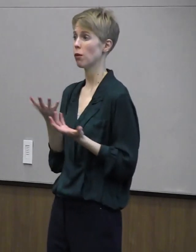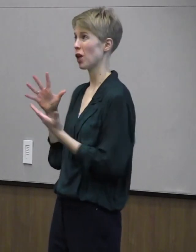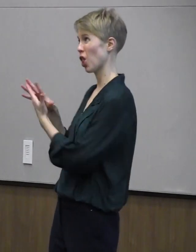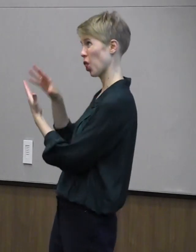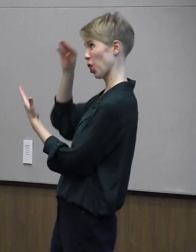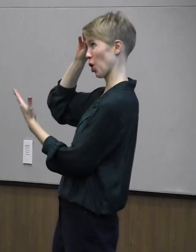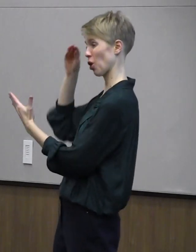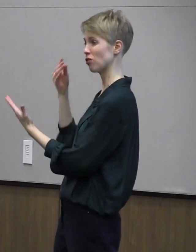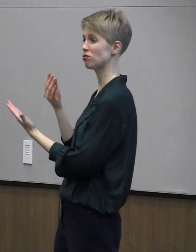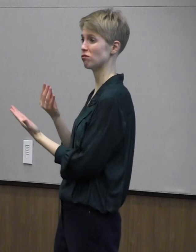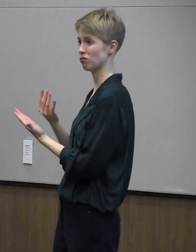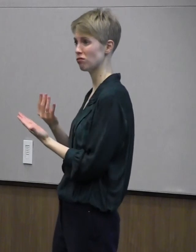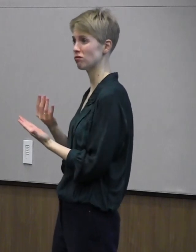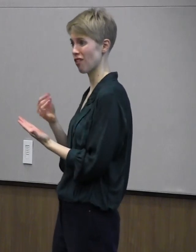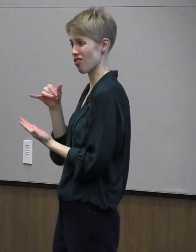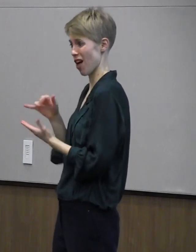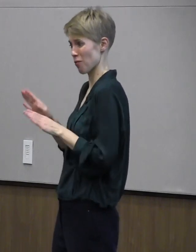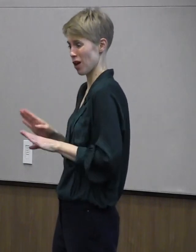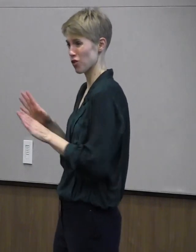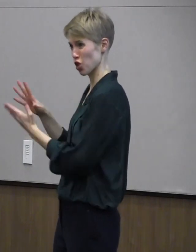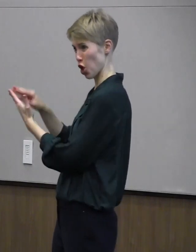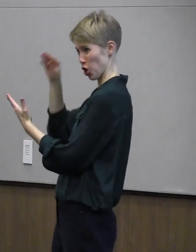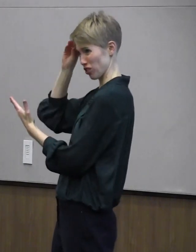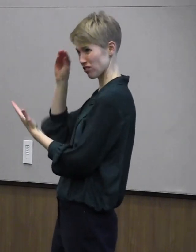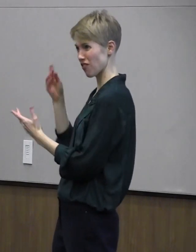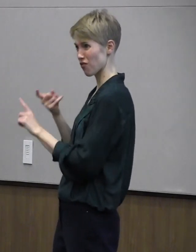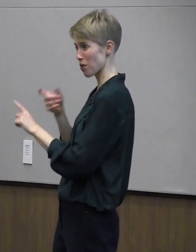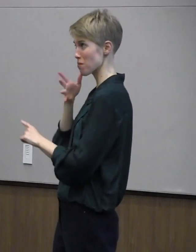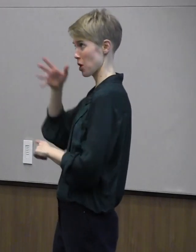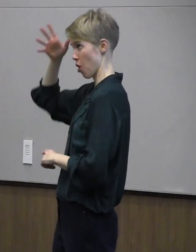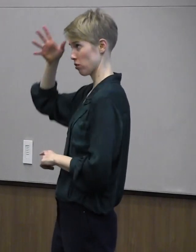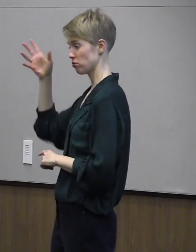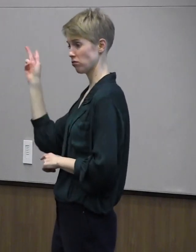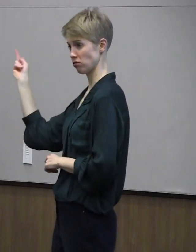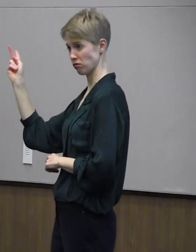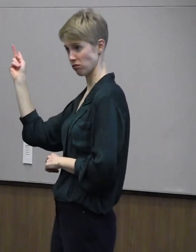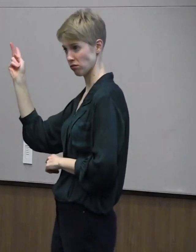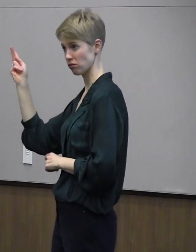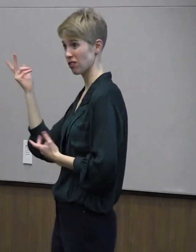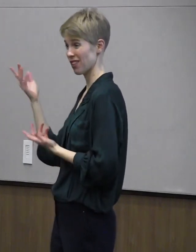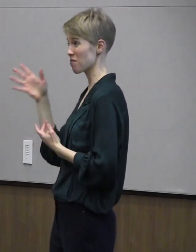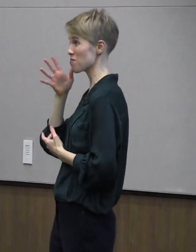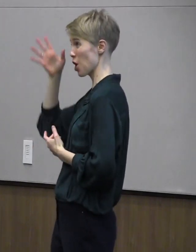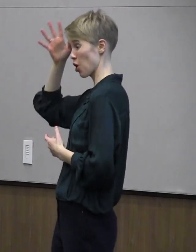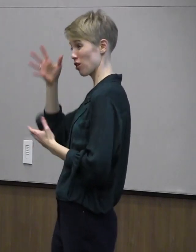disappointment in their lives or from a parent who learned it from one of theirs.